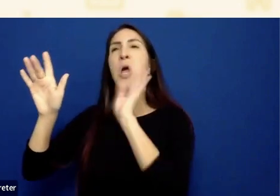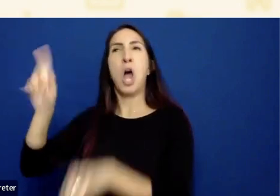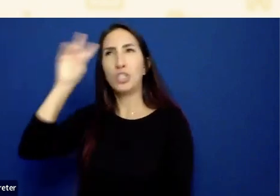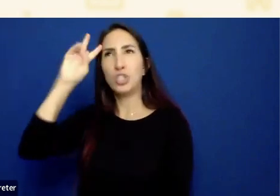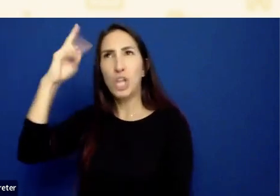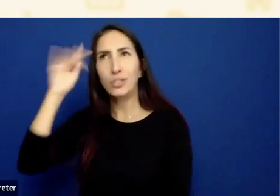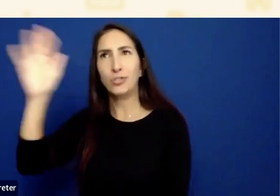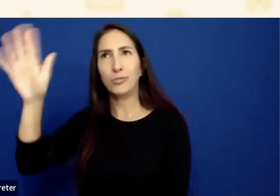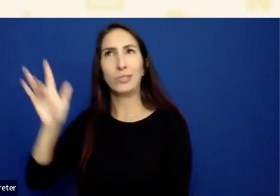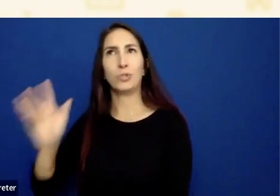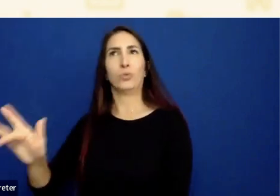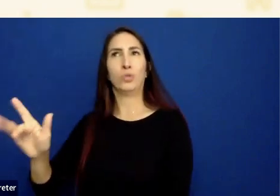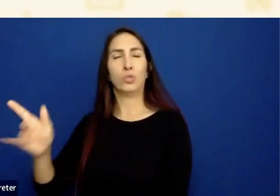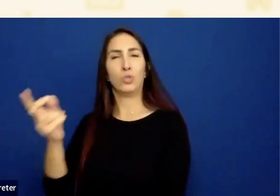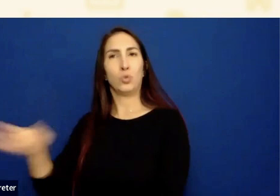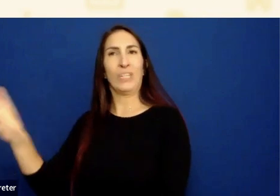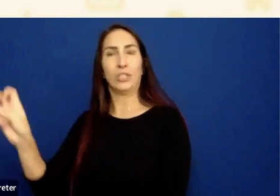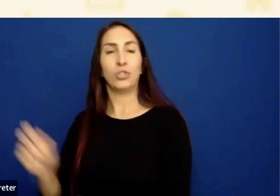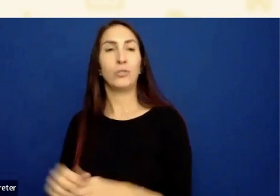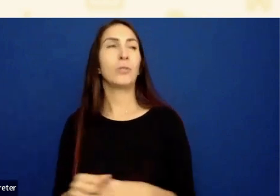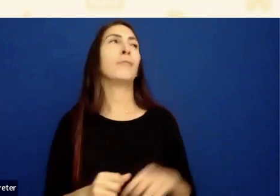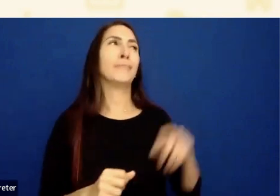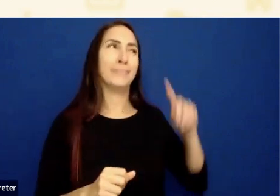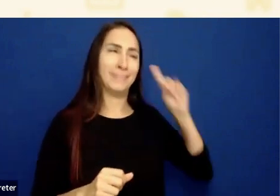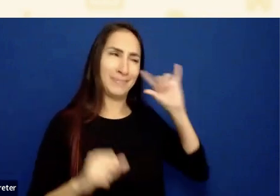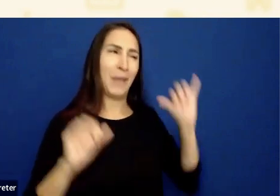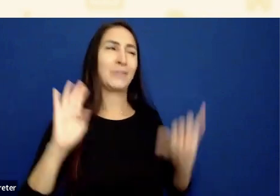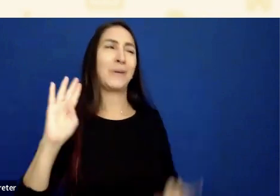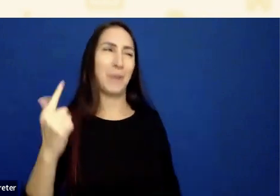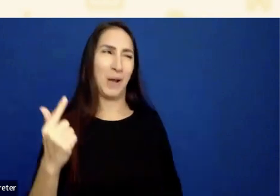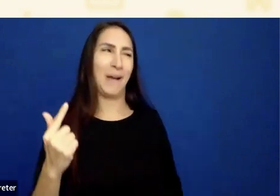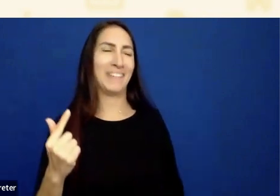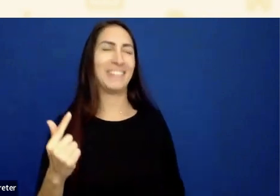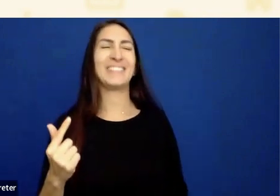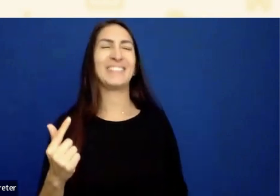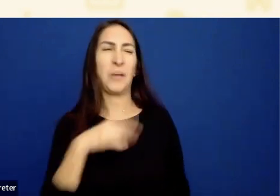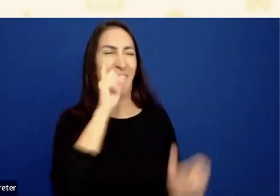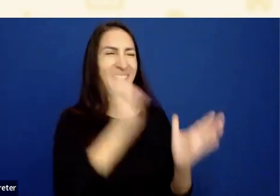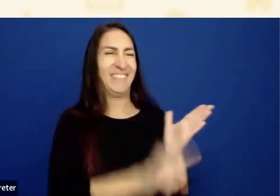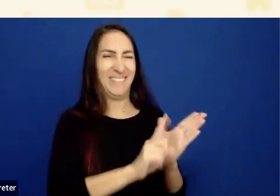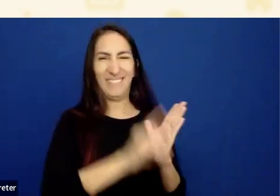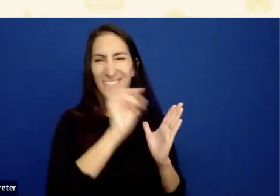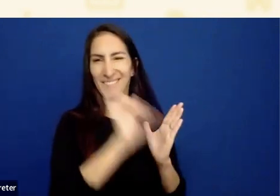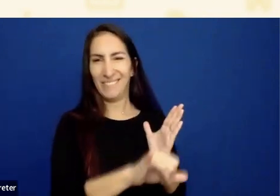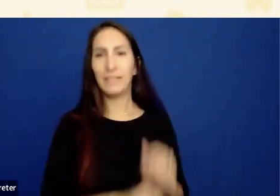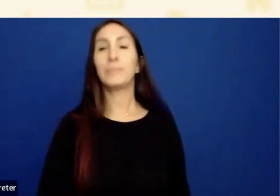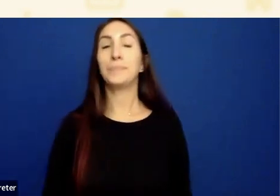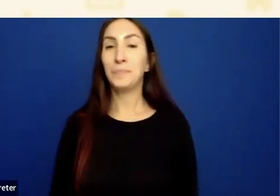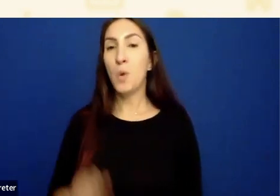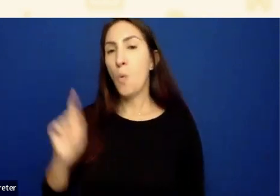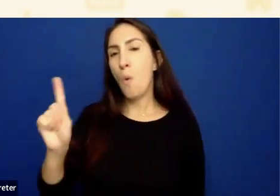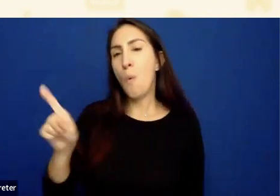I'll look into that. And then there was just one other example that I'll bring up.